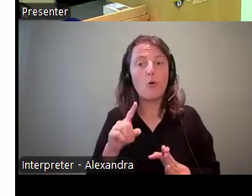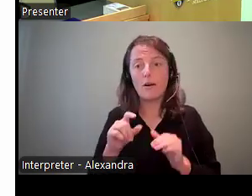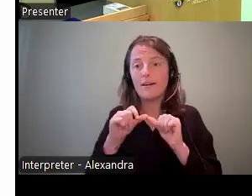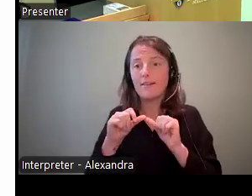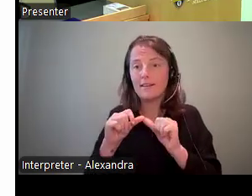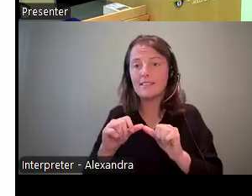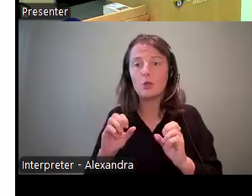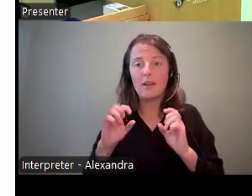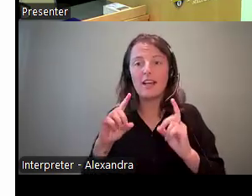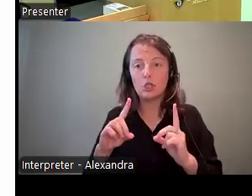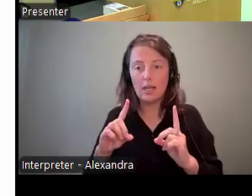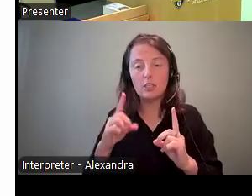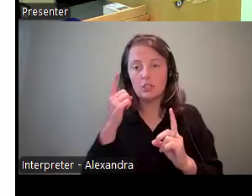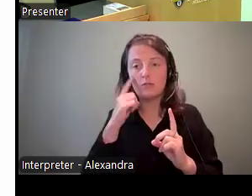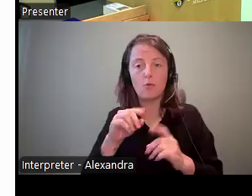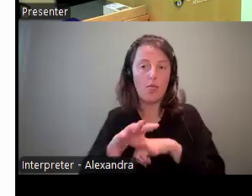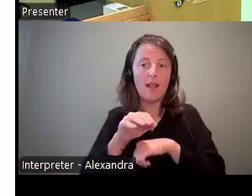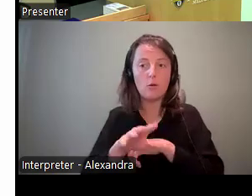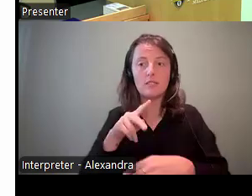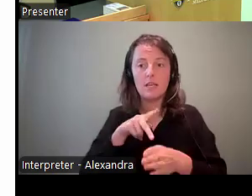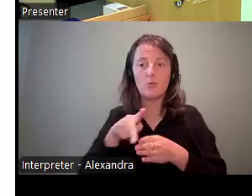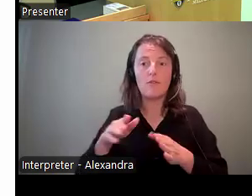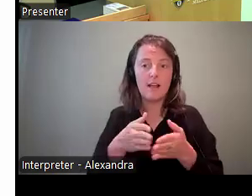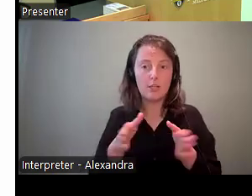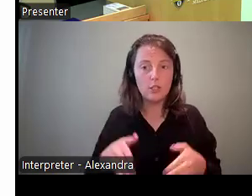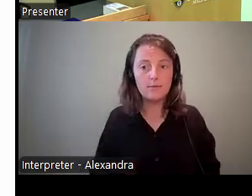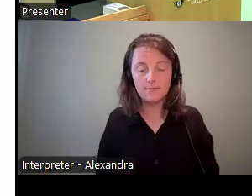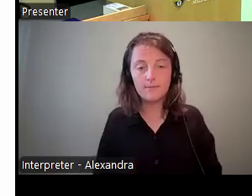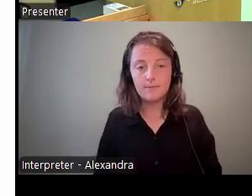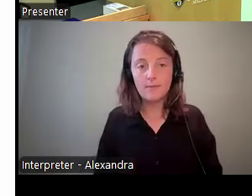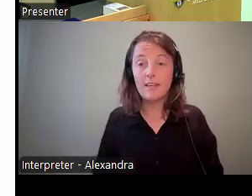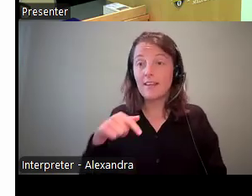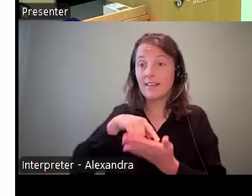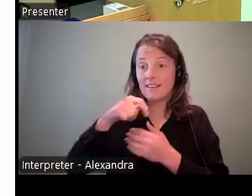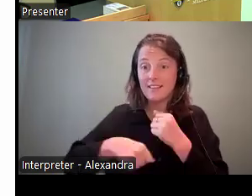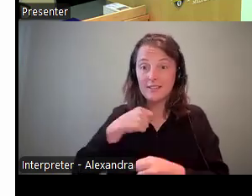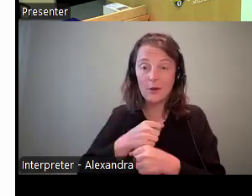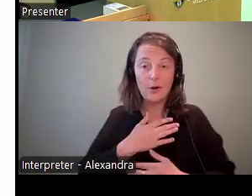for uh the counseling profession. And this year I'm pleased to say that in May we are celebrating